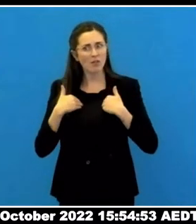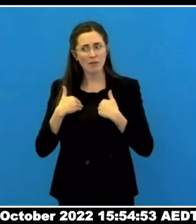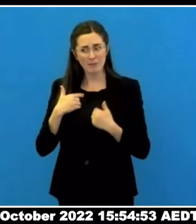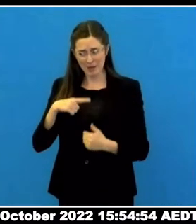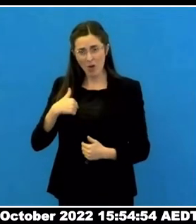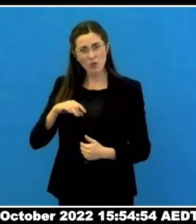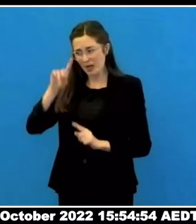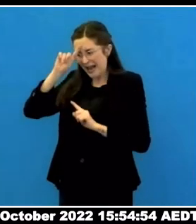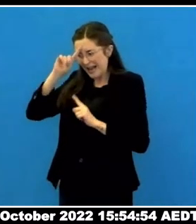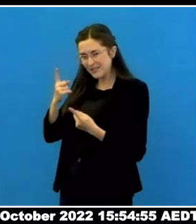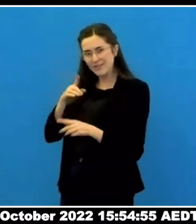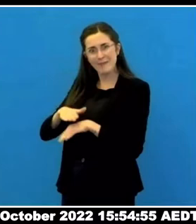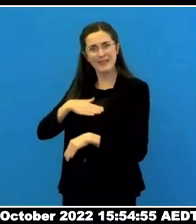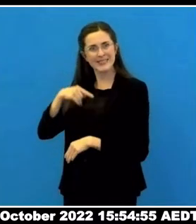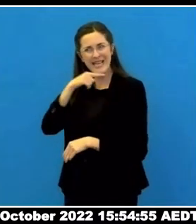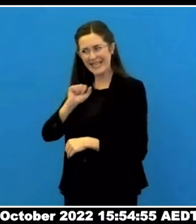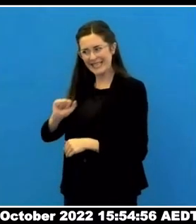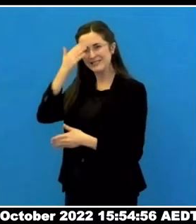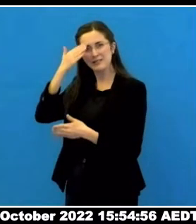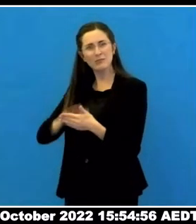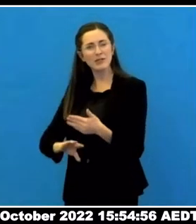So, I will be able to deal with him.